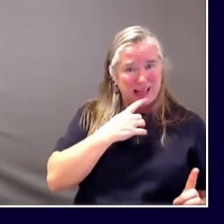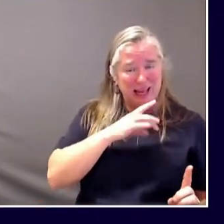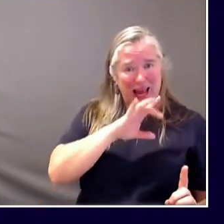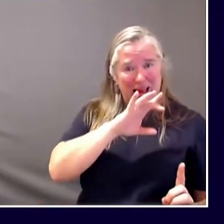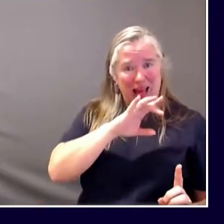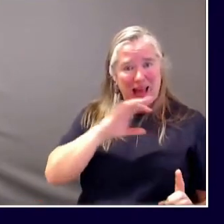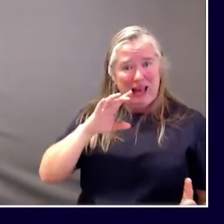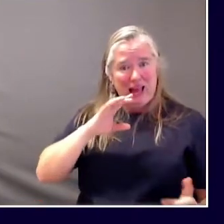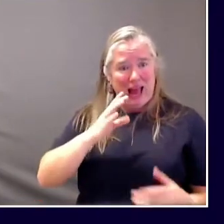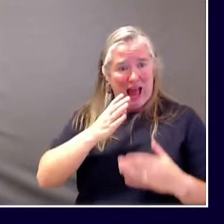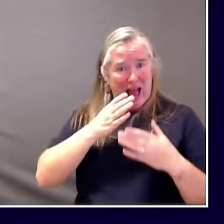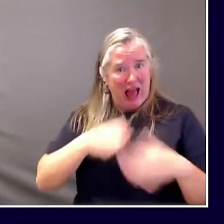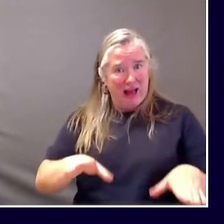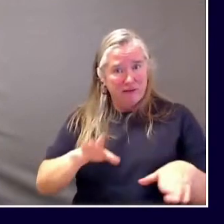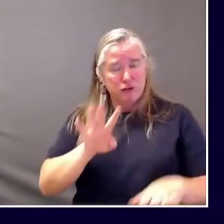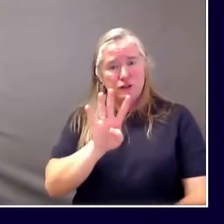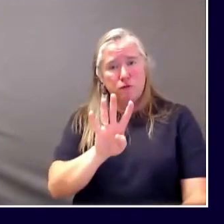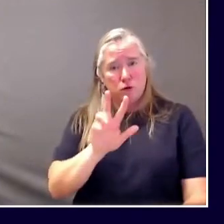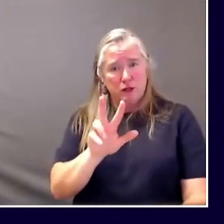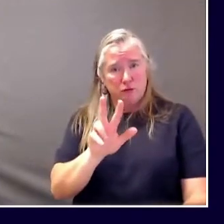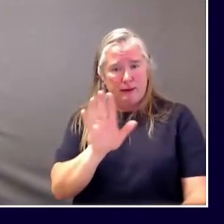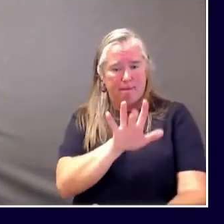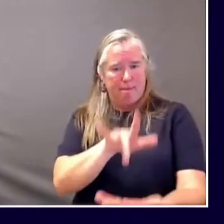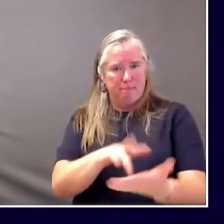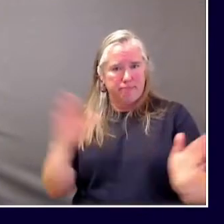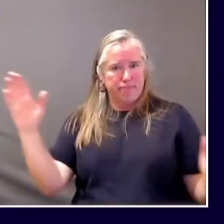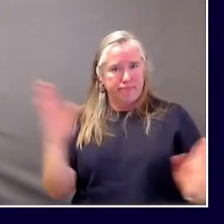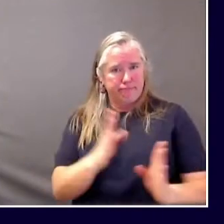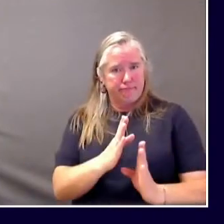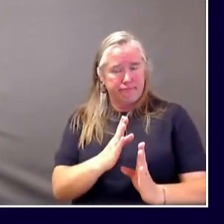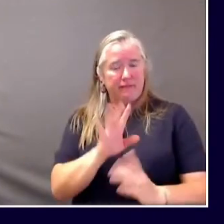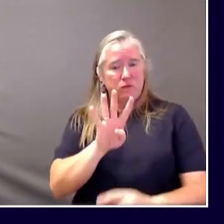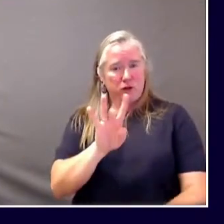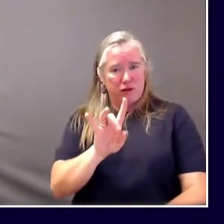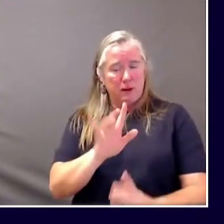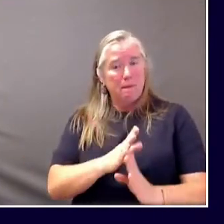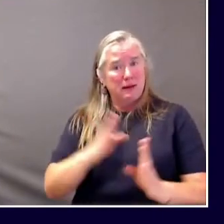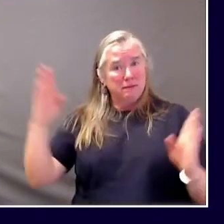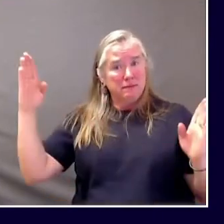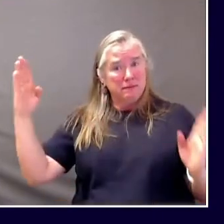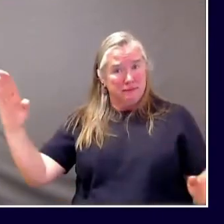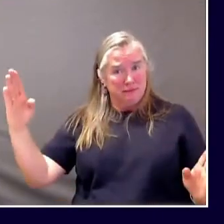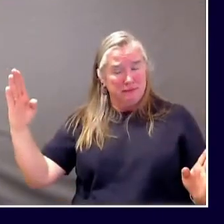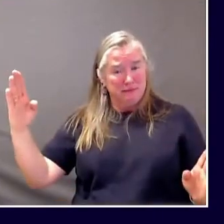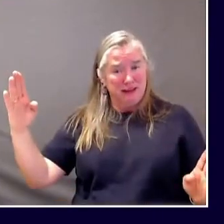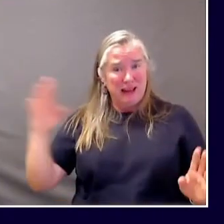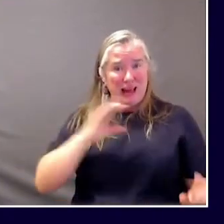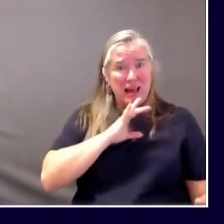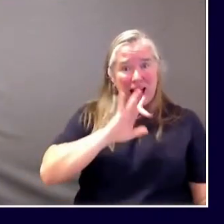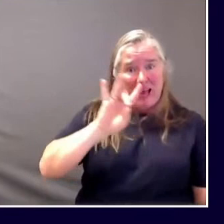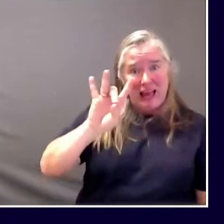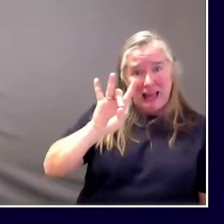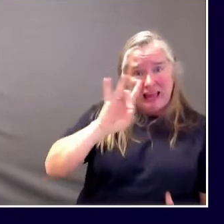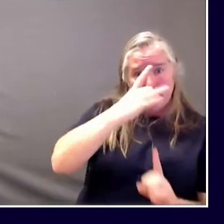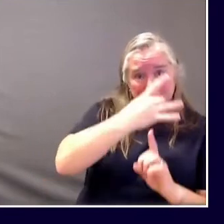forty three but within a broad